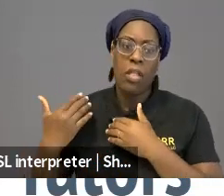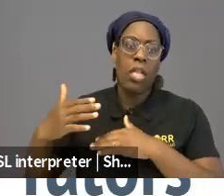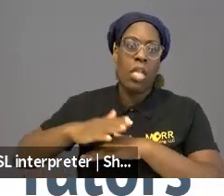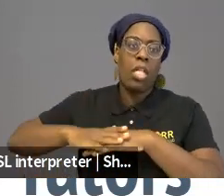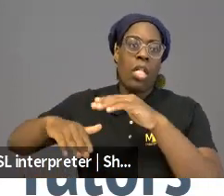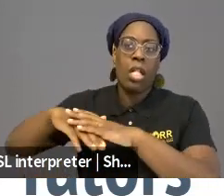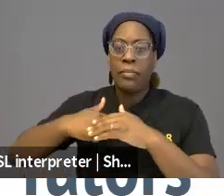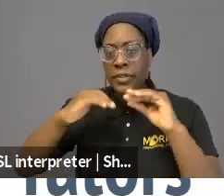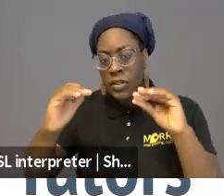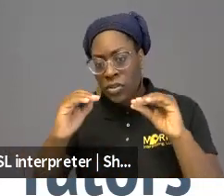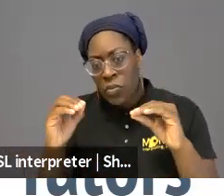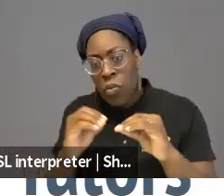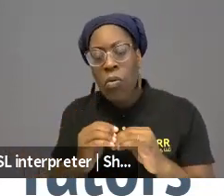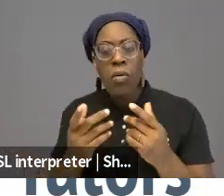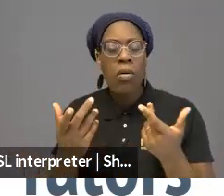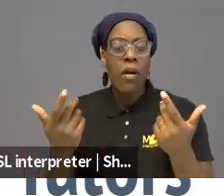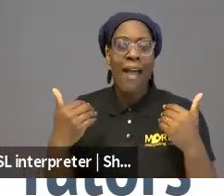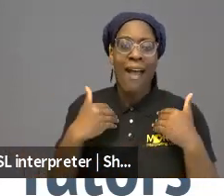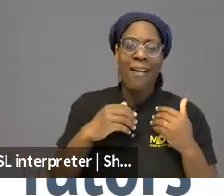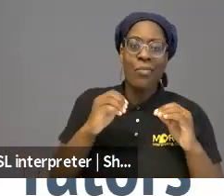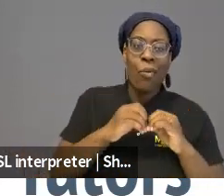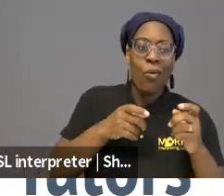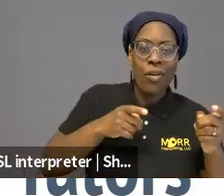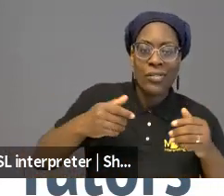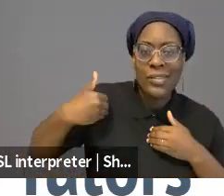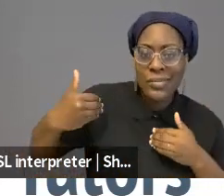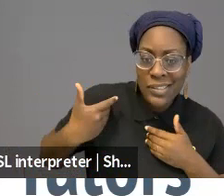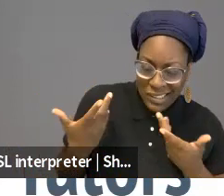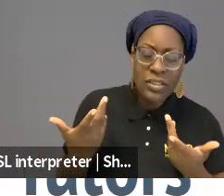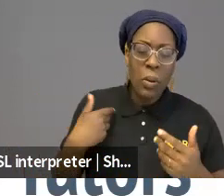I created the teams based on some of the things I knew I would need help with. So I created a